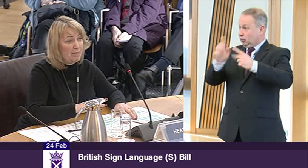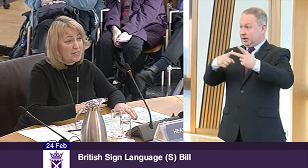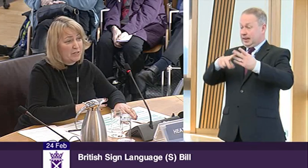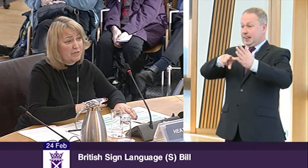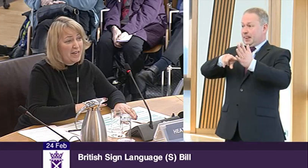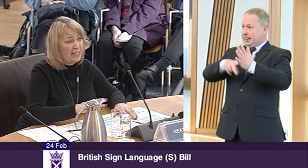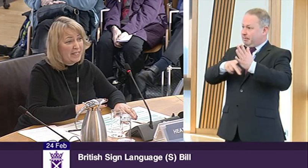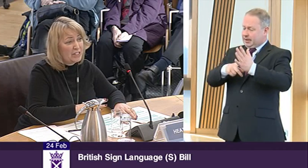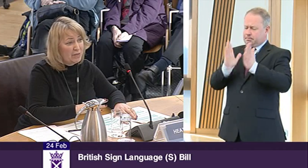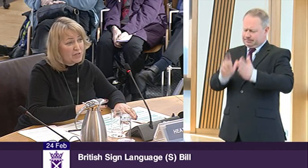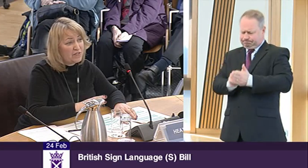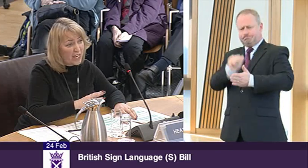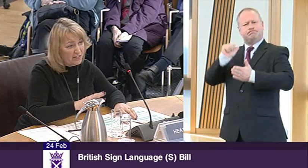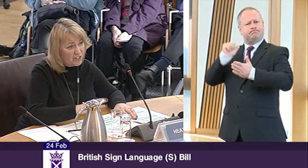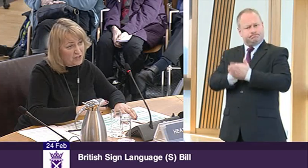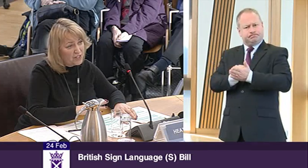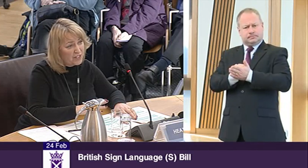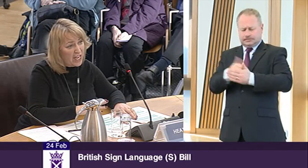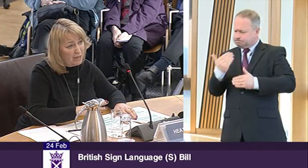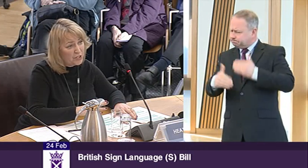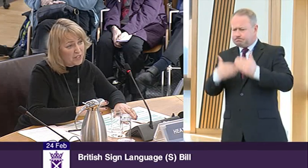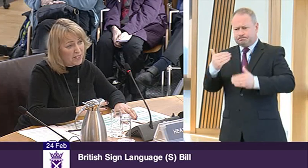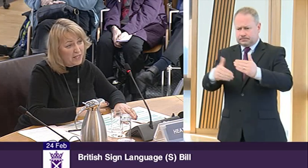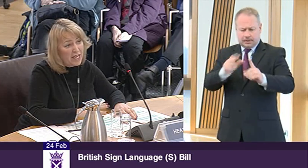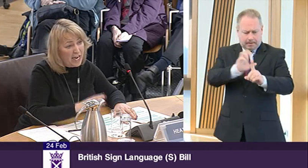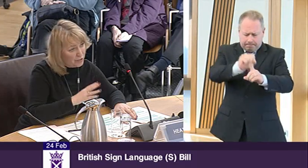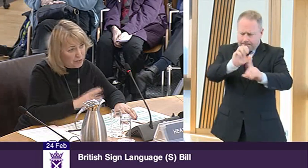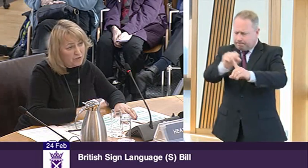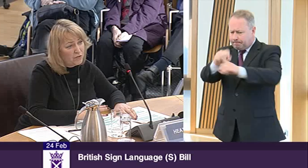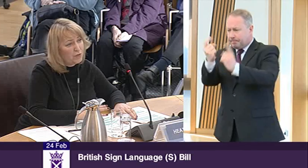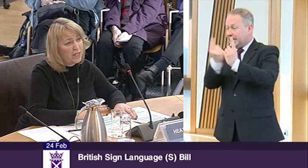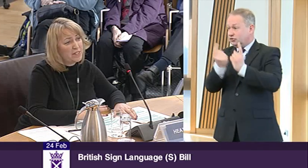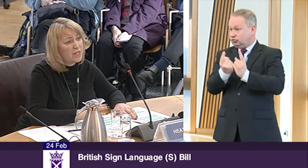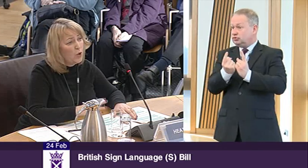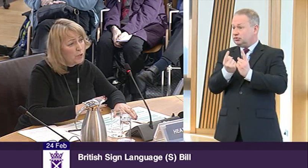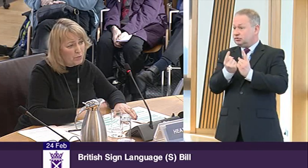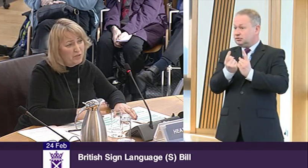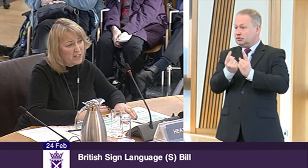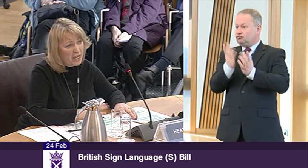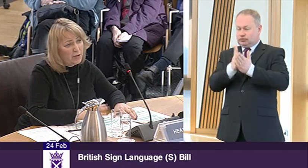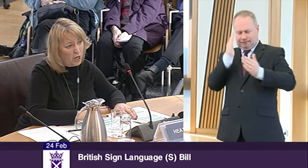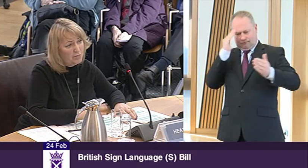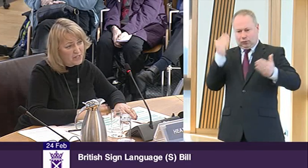for the plans to capture absolutely the right issues and the need to have a real focus on